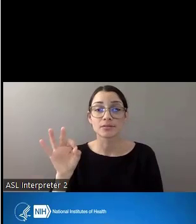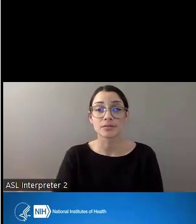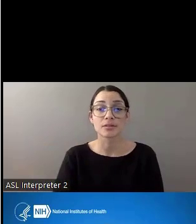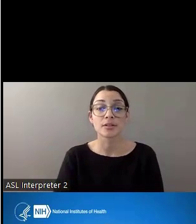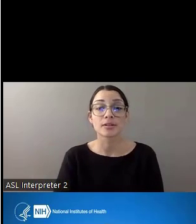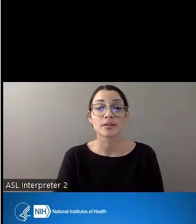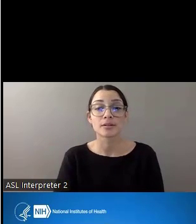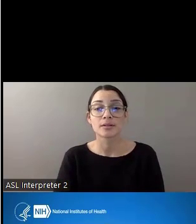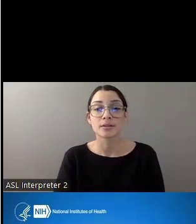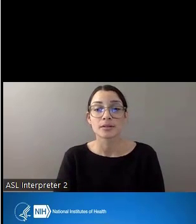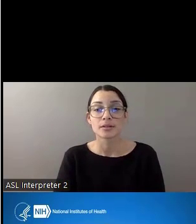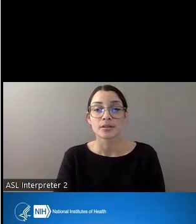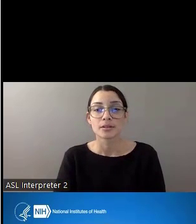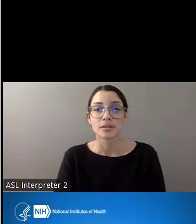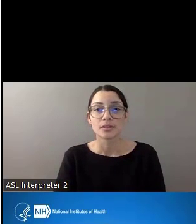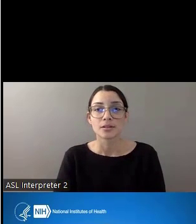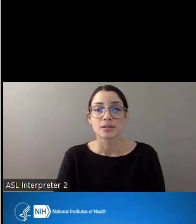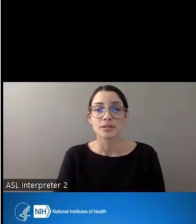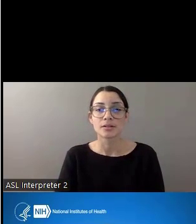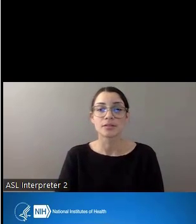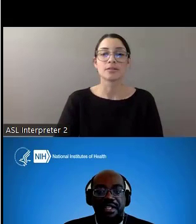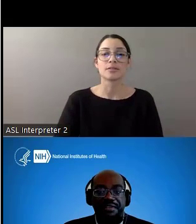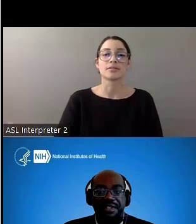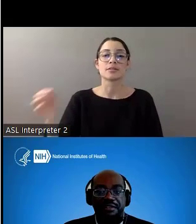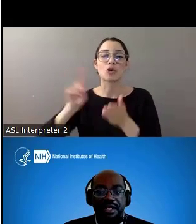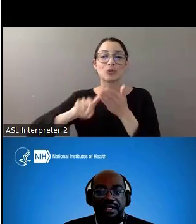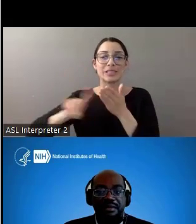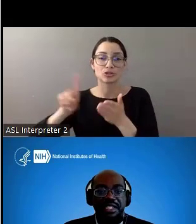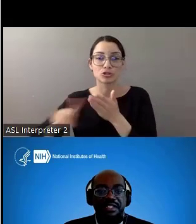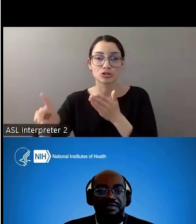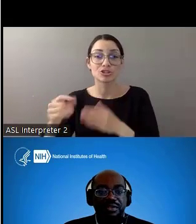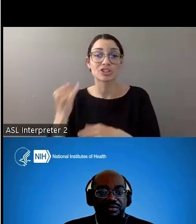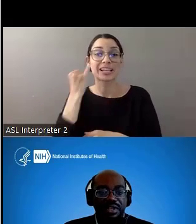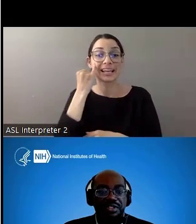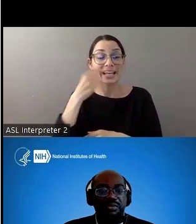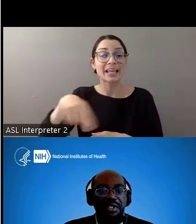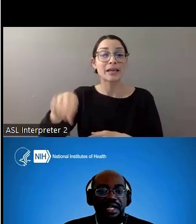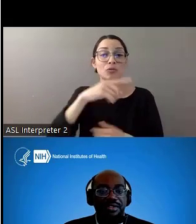Now if you have questions about the presentation after the event, please feel free to reach out